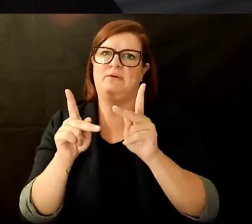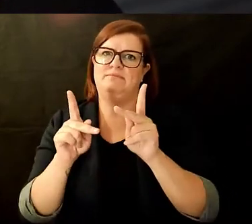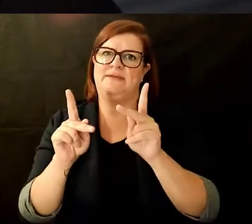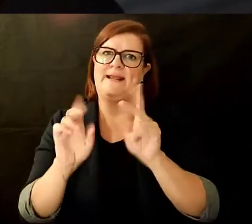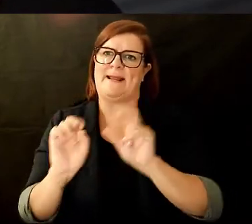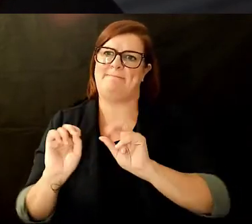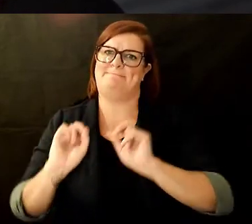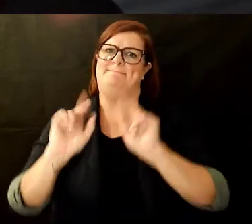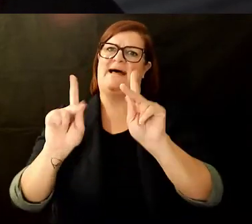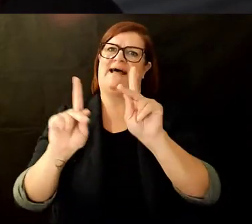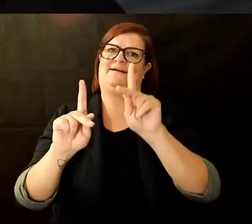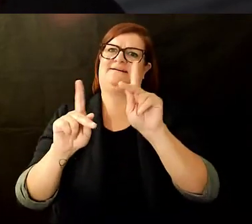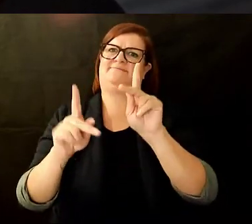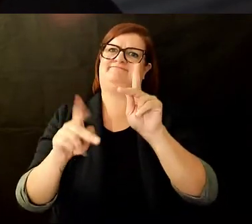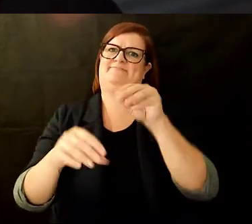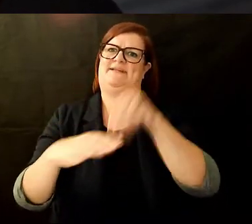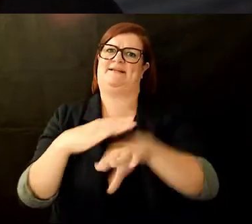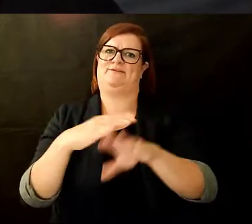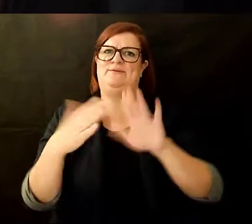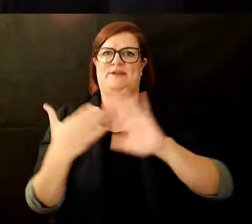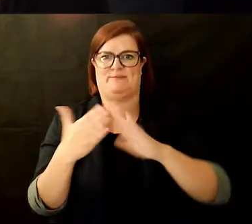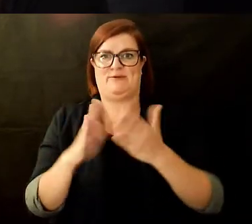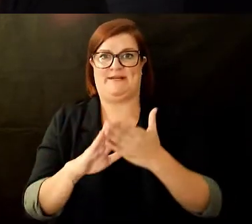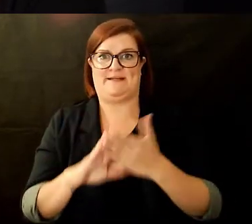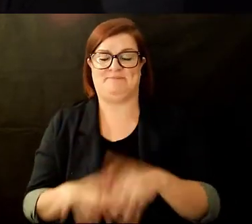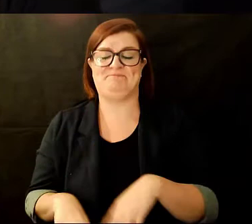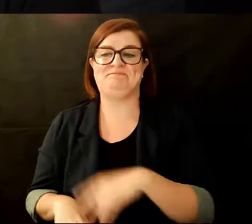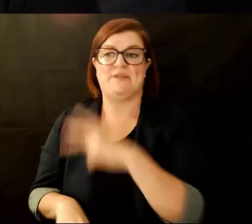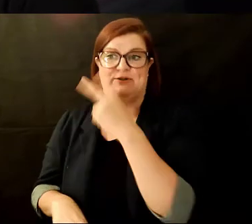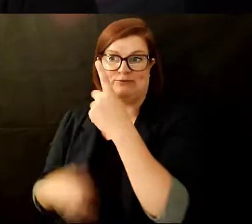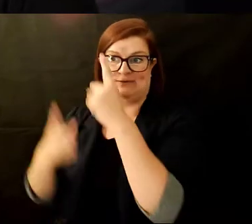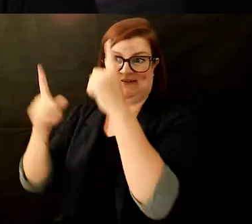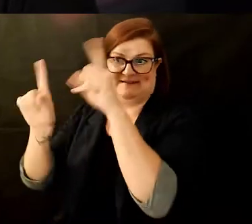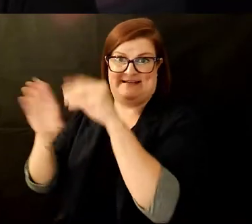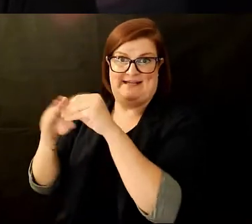get integrated into their communities. In 2Succeed in education, we help